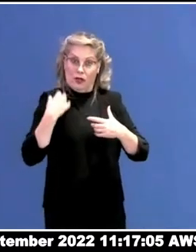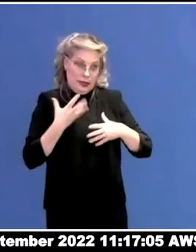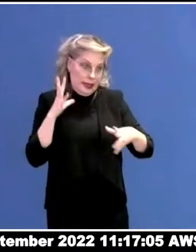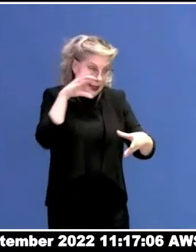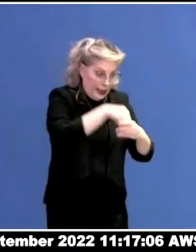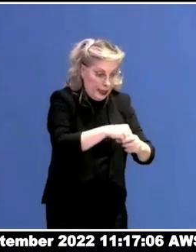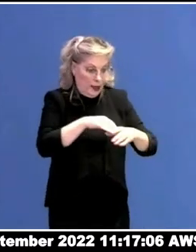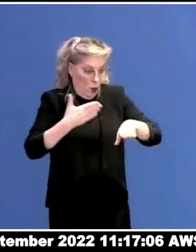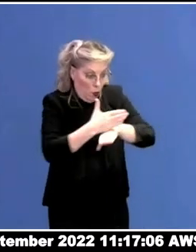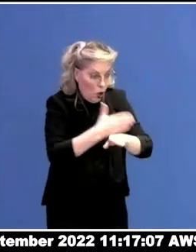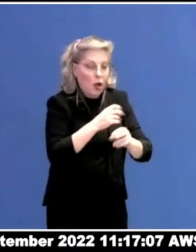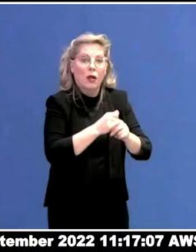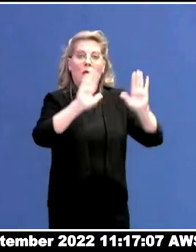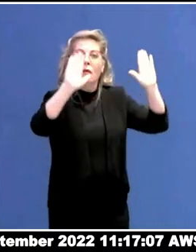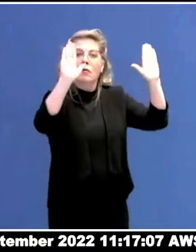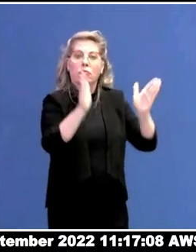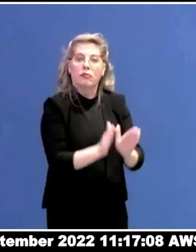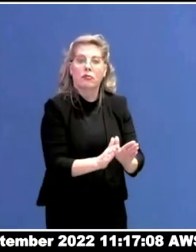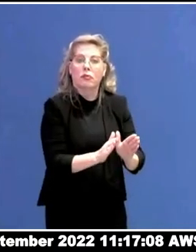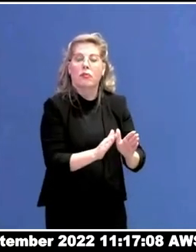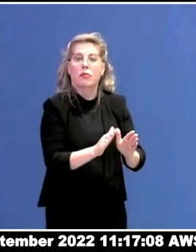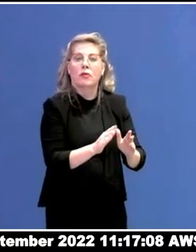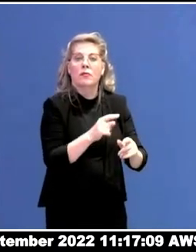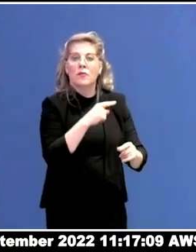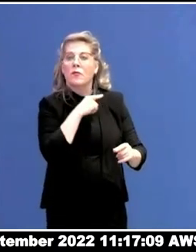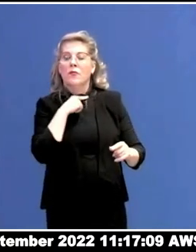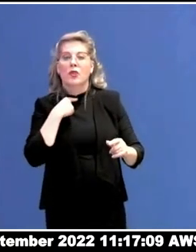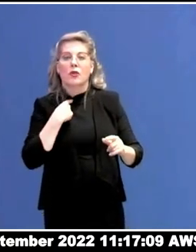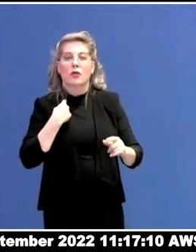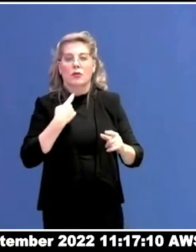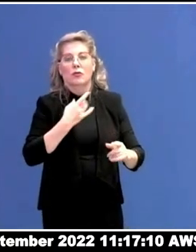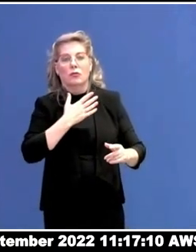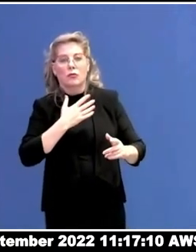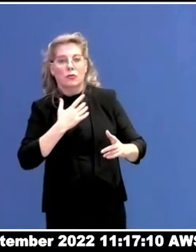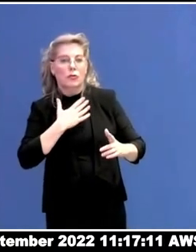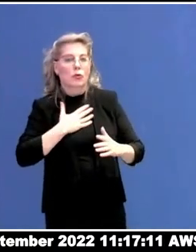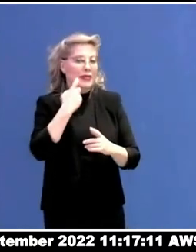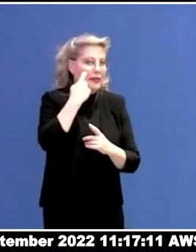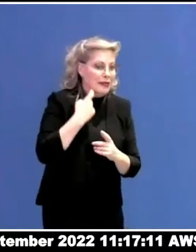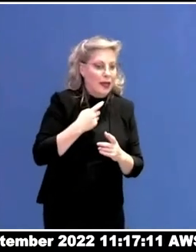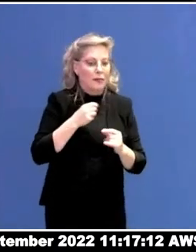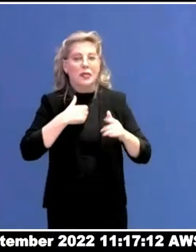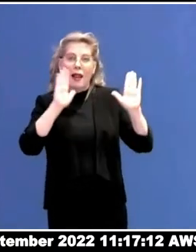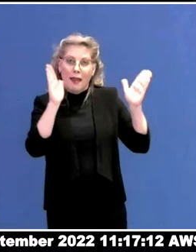that we took. MS McMAHON: And, Ms Krakouer, what I actually want to do is go through each of those models in detail and, in fact, now.